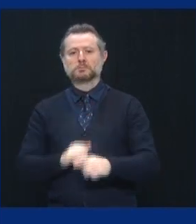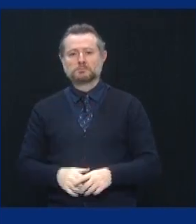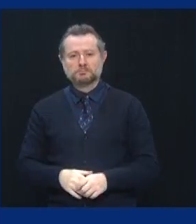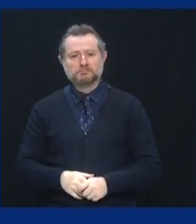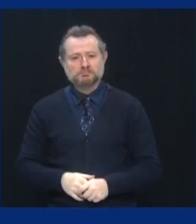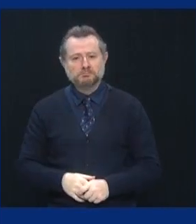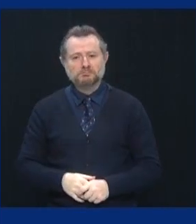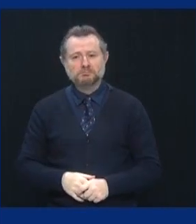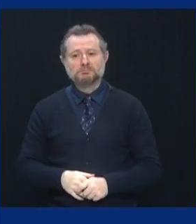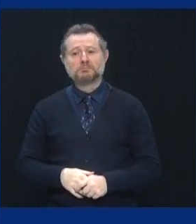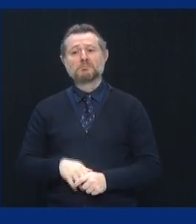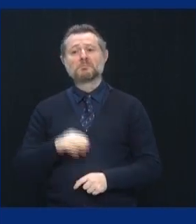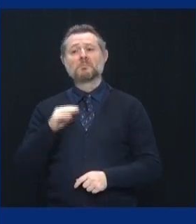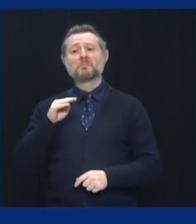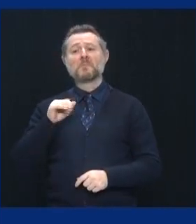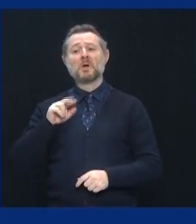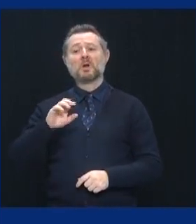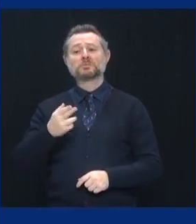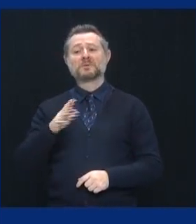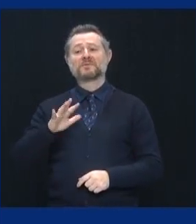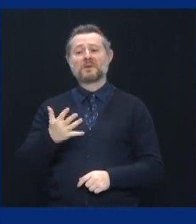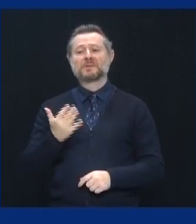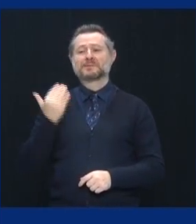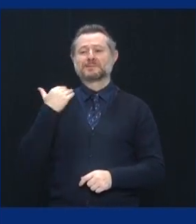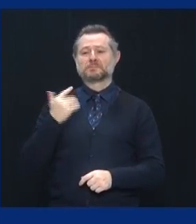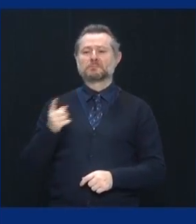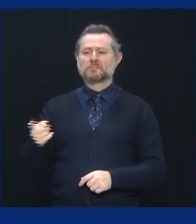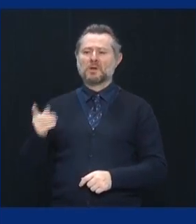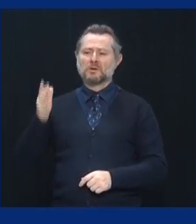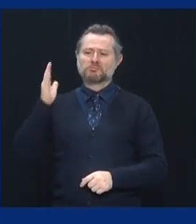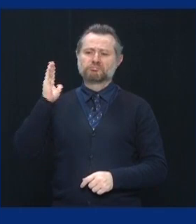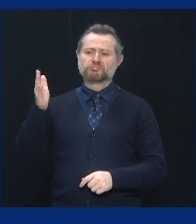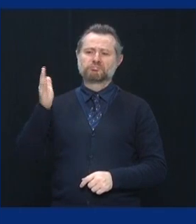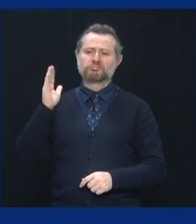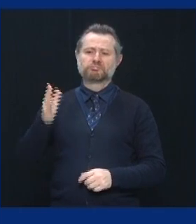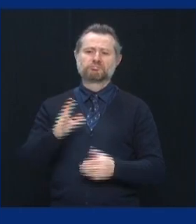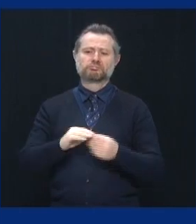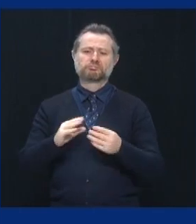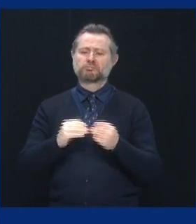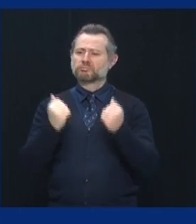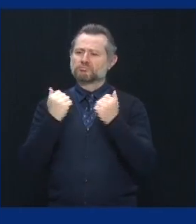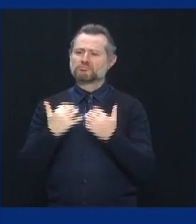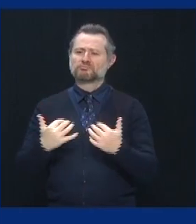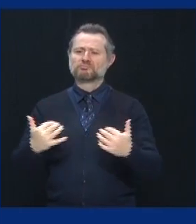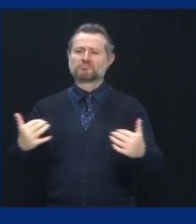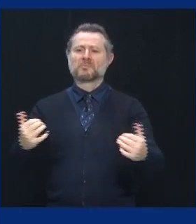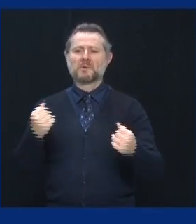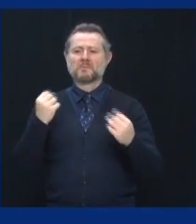AND SHE SAID -- [ SPEAKING IN SPANISH ] WHICH MEANS, TELL ME WHO YOU YOU ARE.